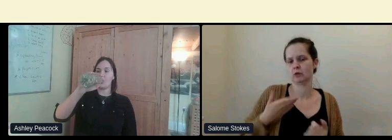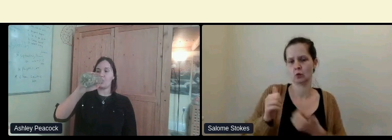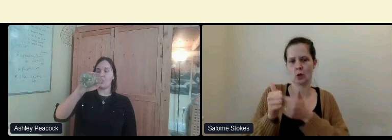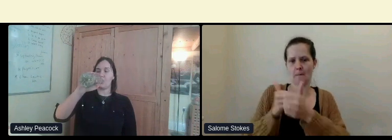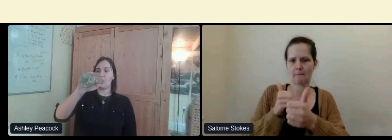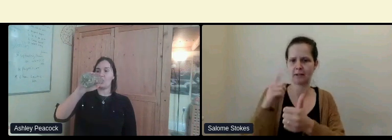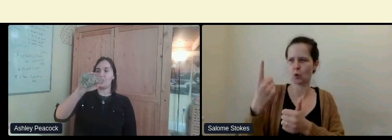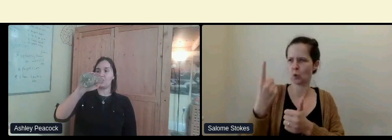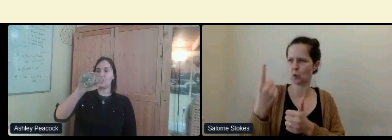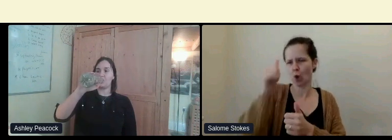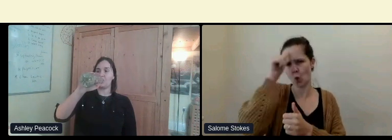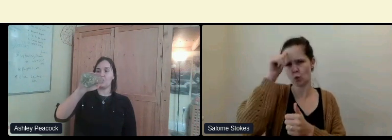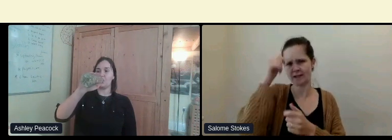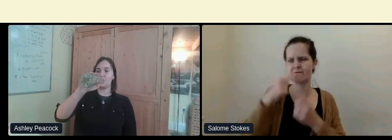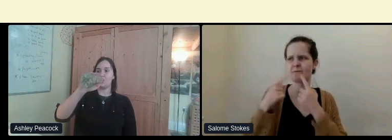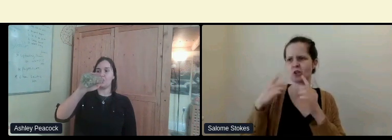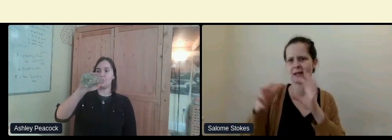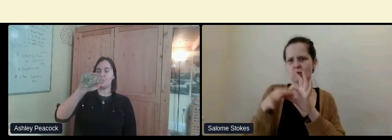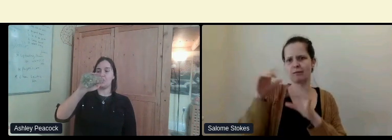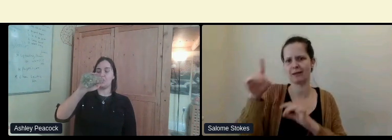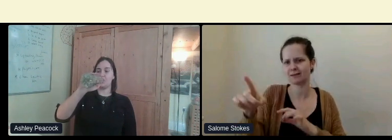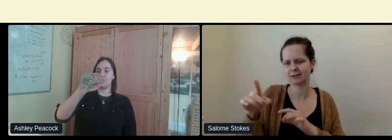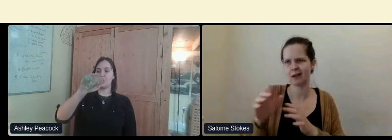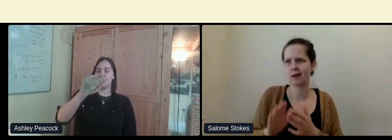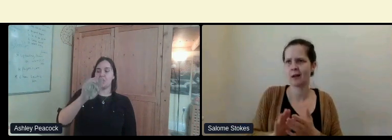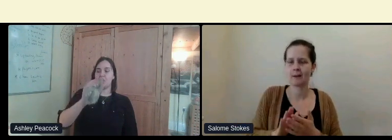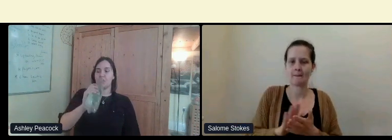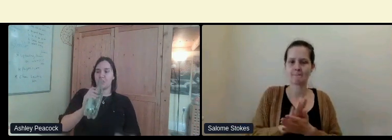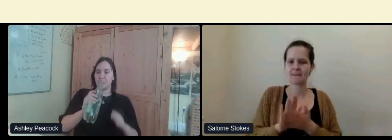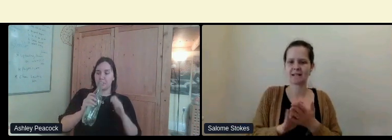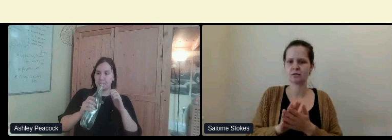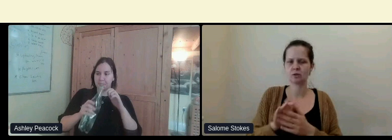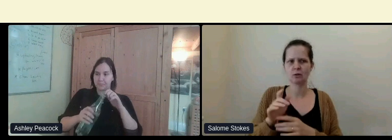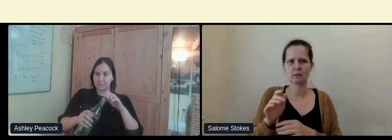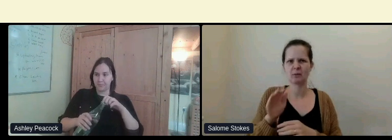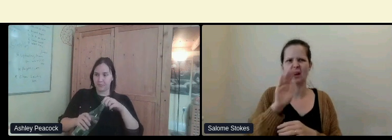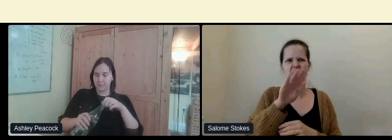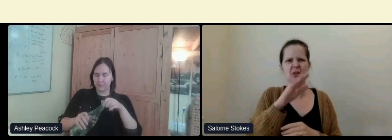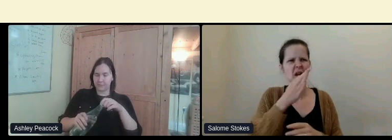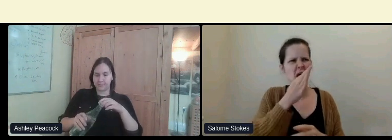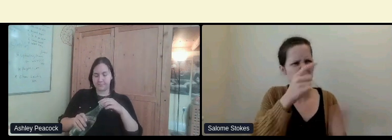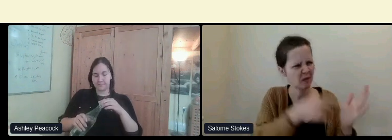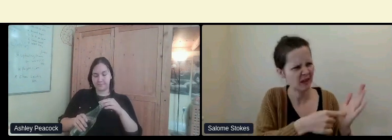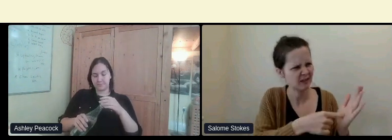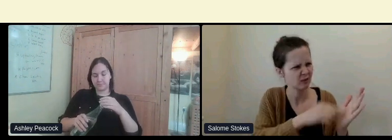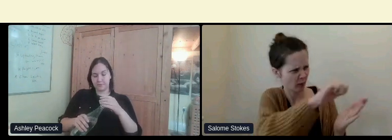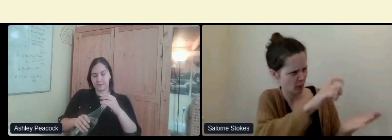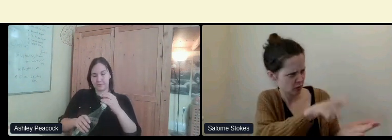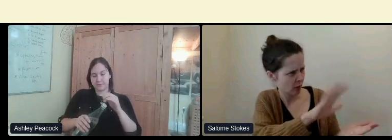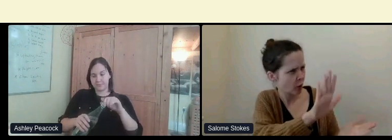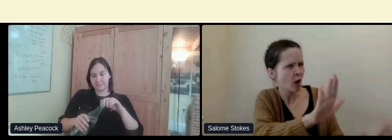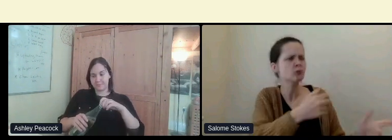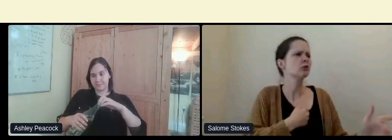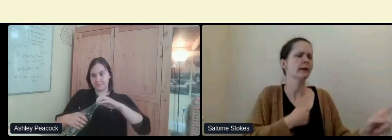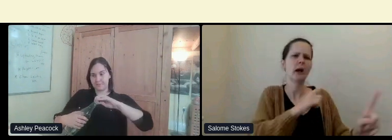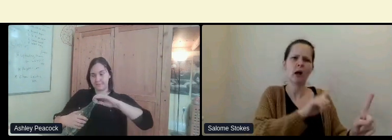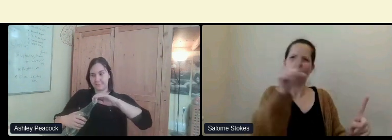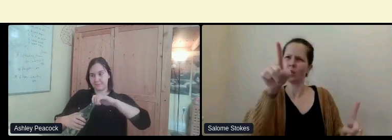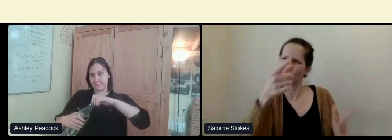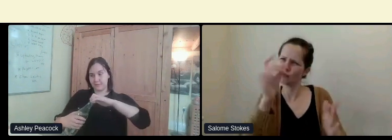going to get people asking fewer questions to the wrong people, saving time and productivity.